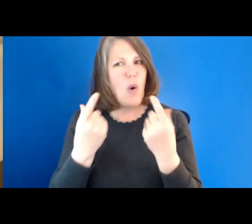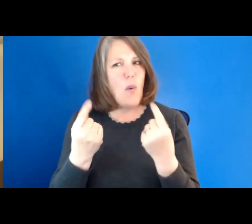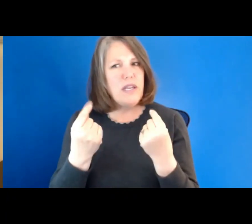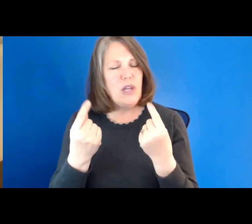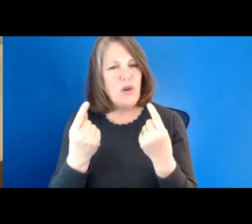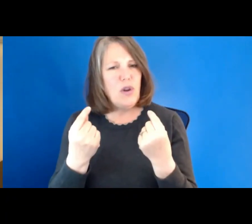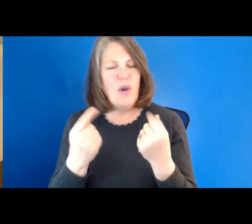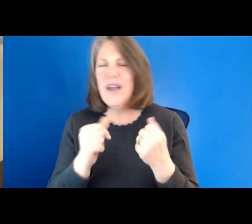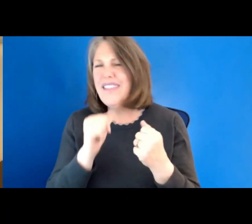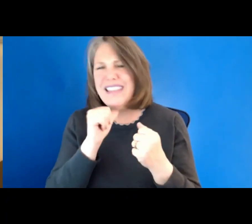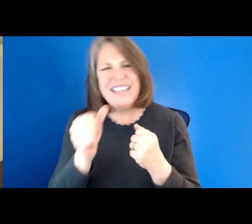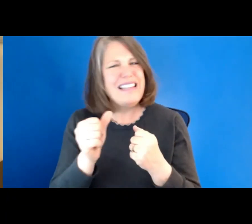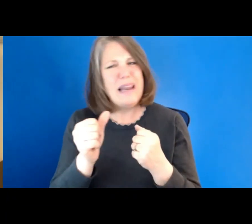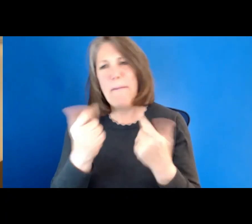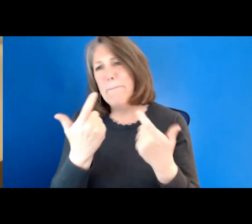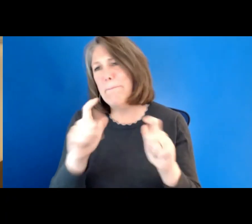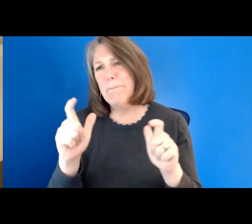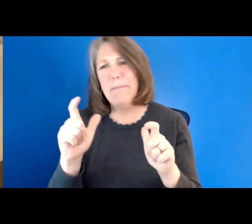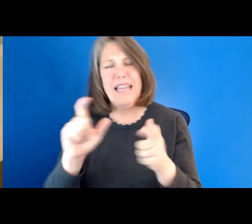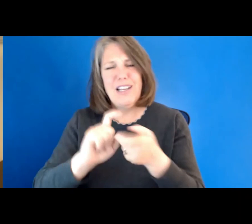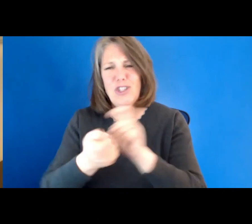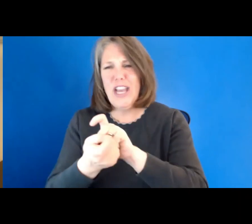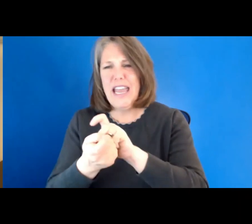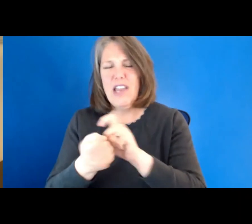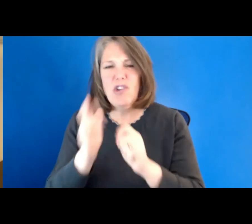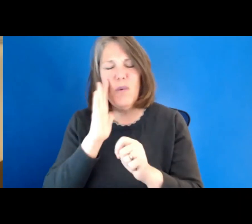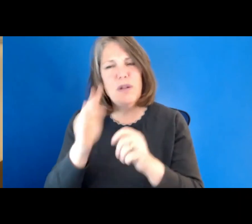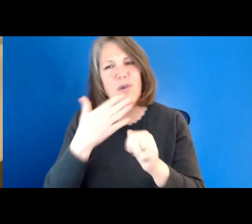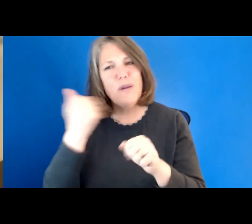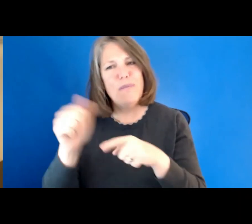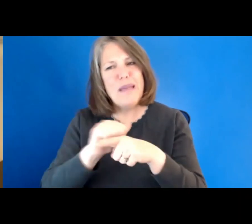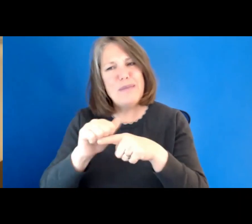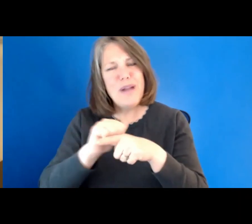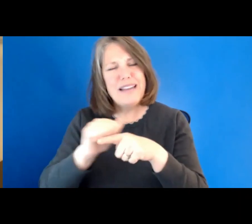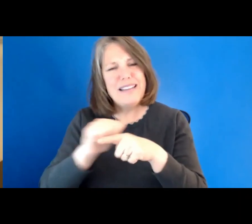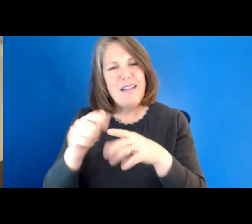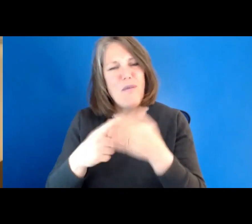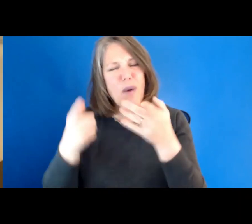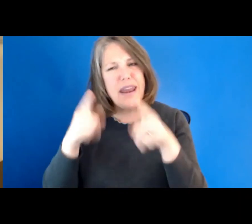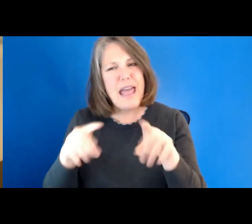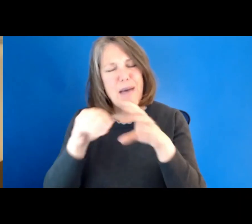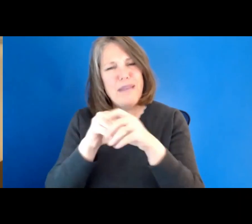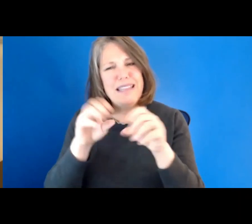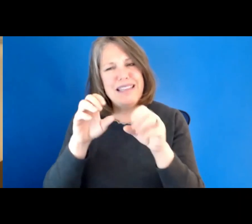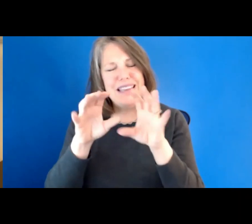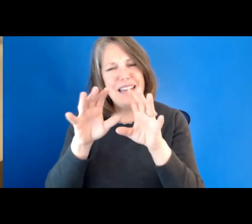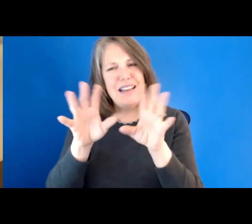radical change. You are going to do the best practices of what happens in a symposia session.